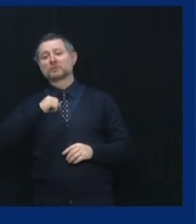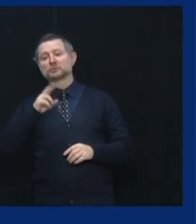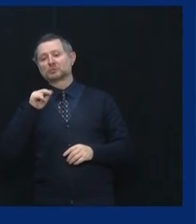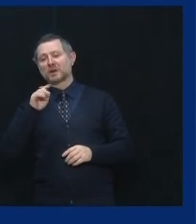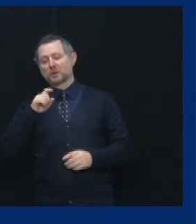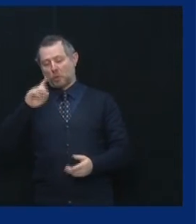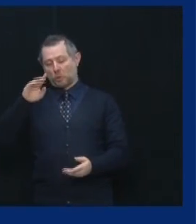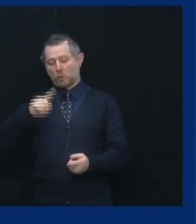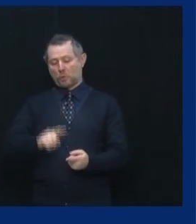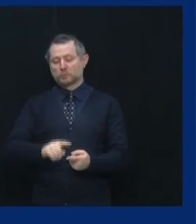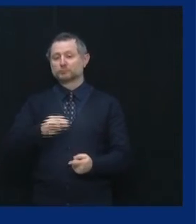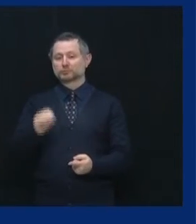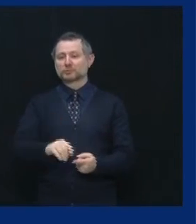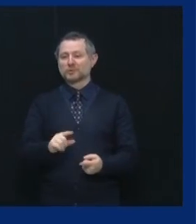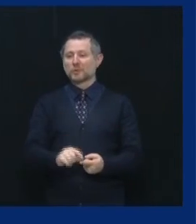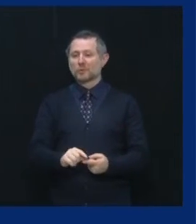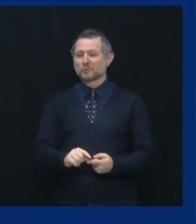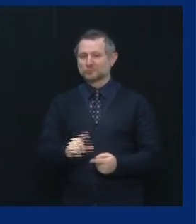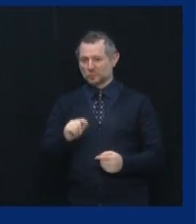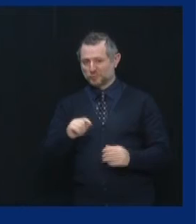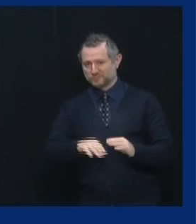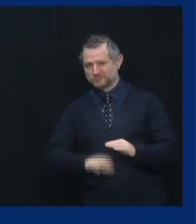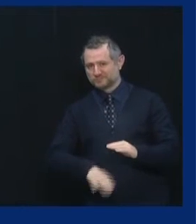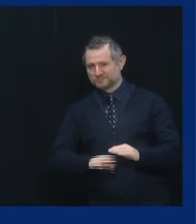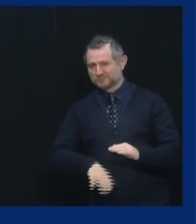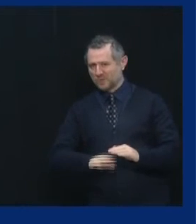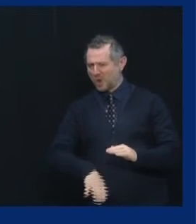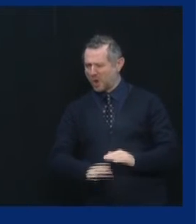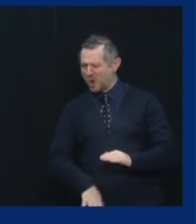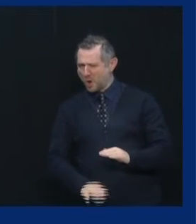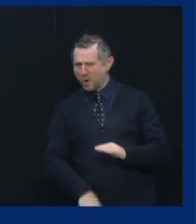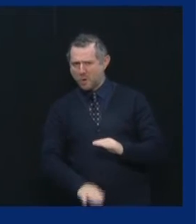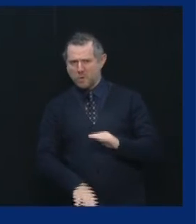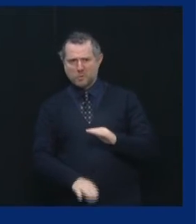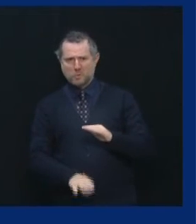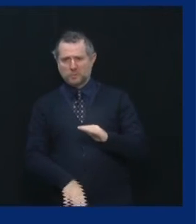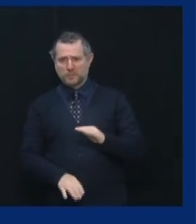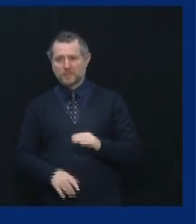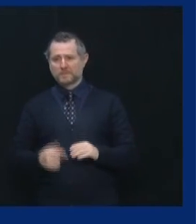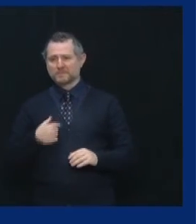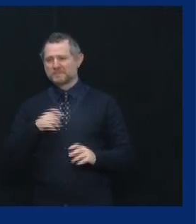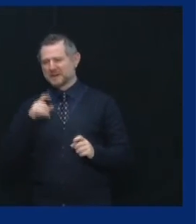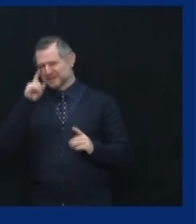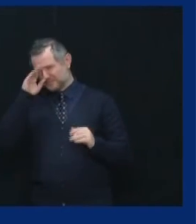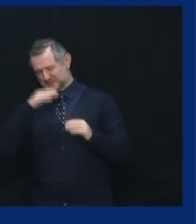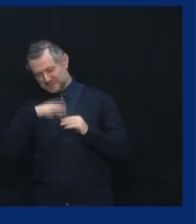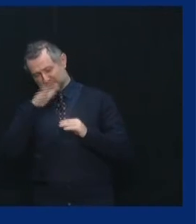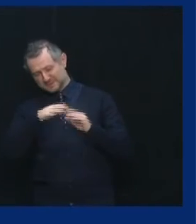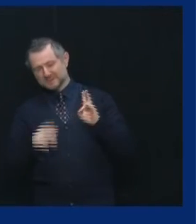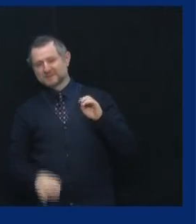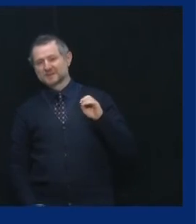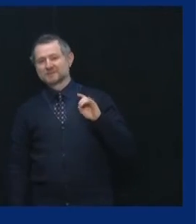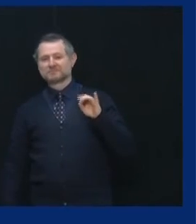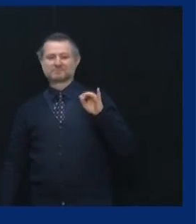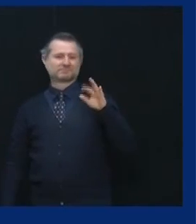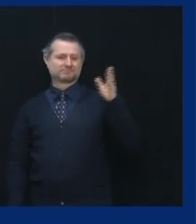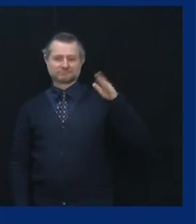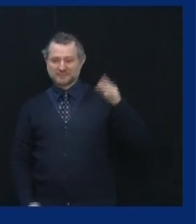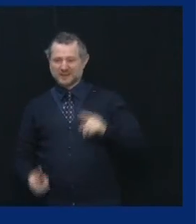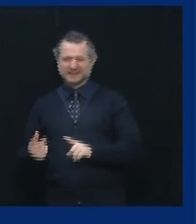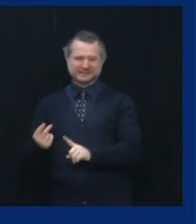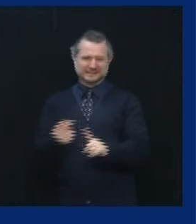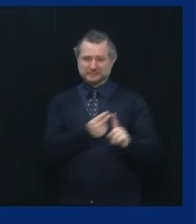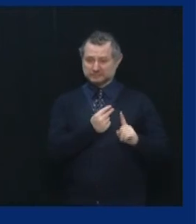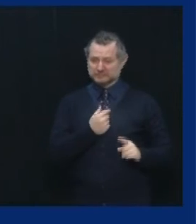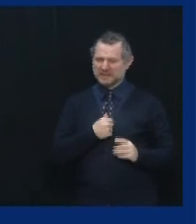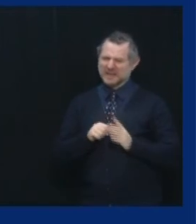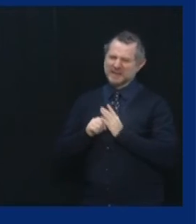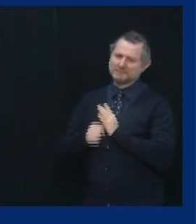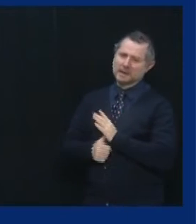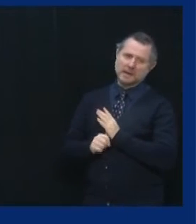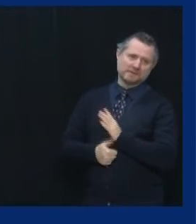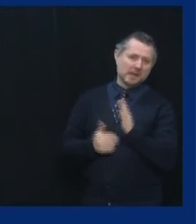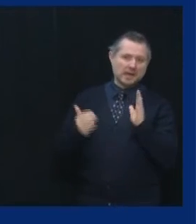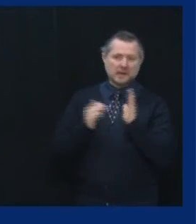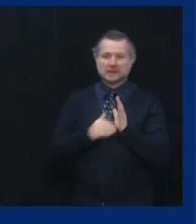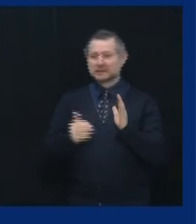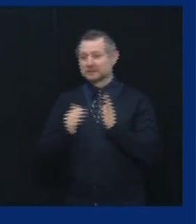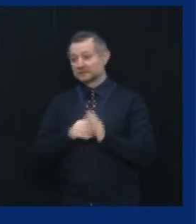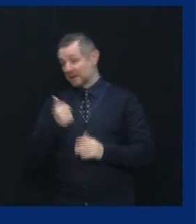WE HOPE THE REFUSAL RATE IS